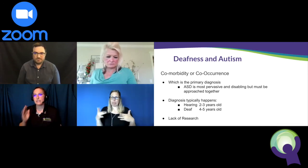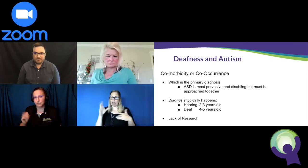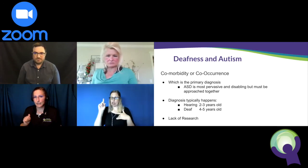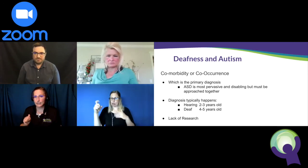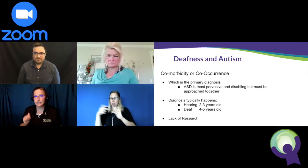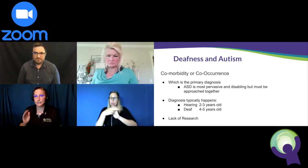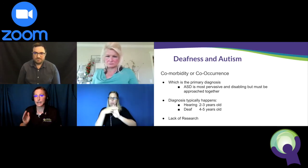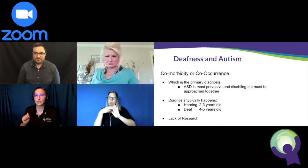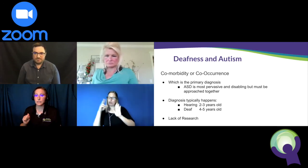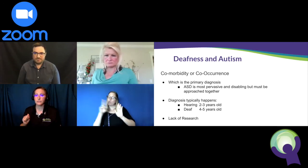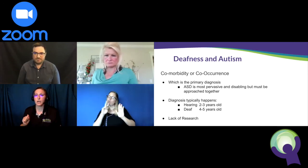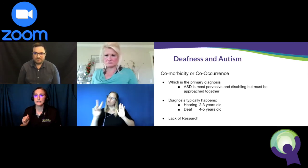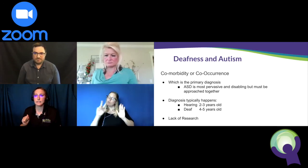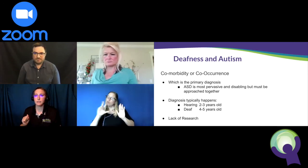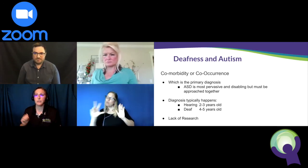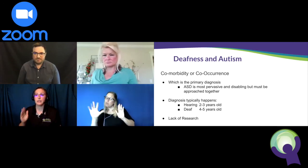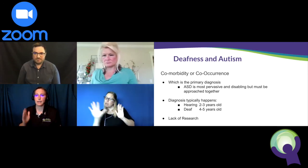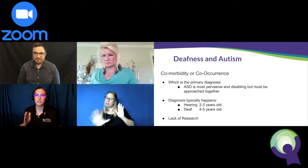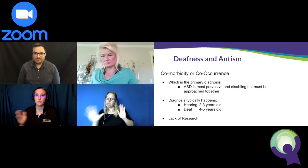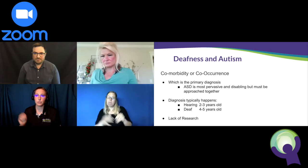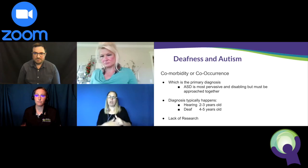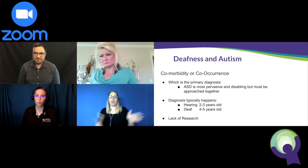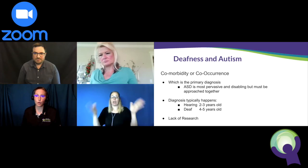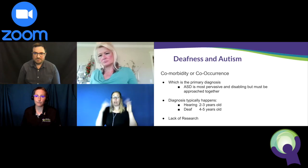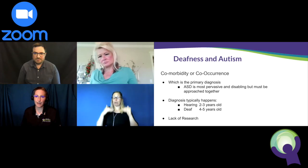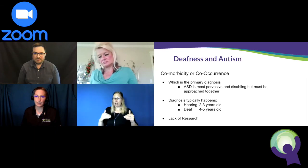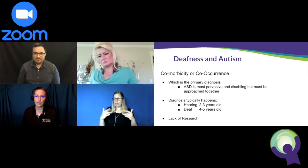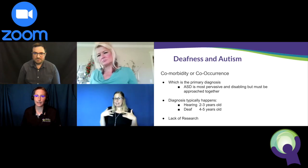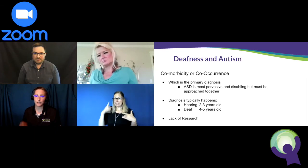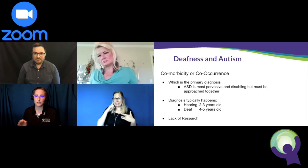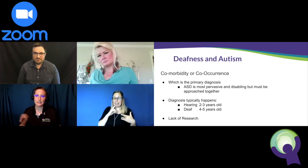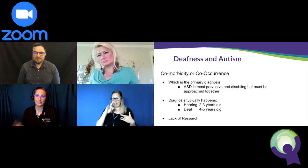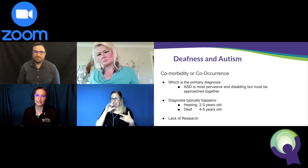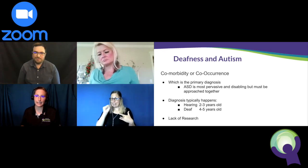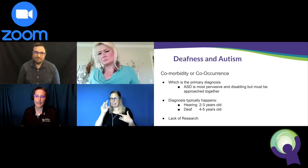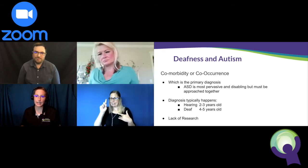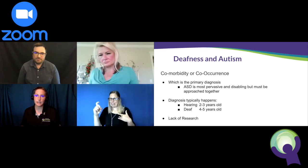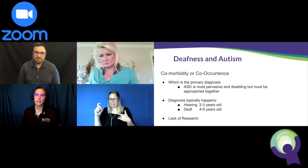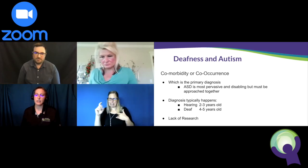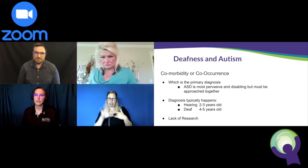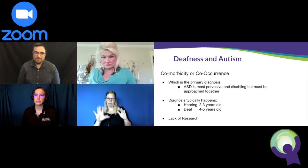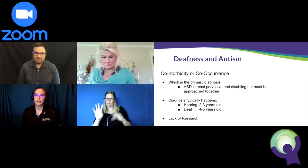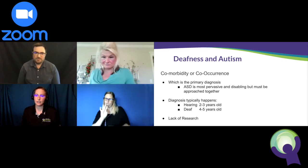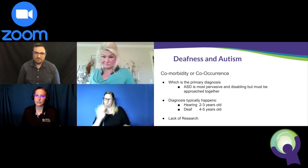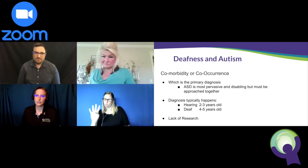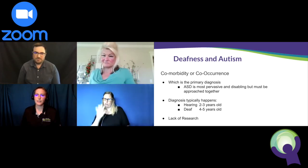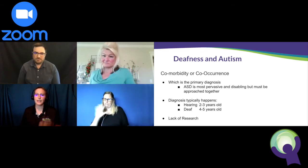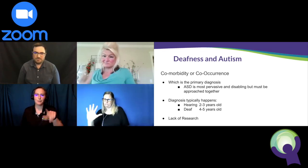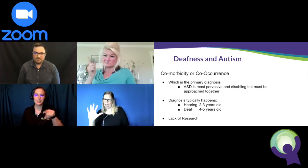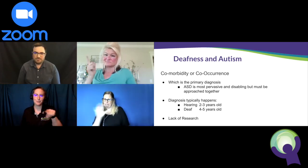Deaf kids, the diagnosis for autism happens between four and five. Again, there's that delay in diagnosis and I want to go back to